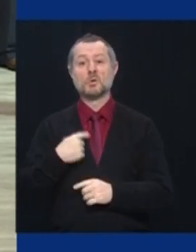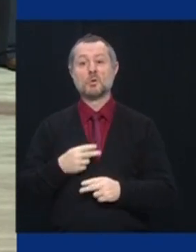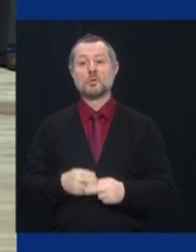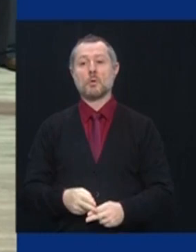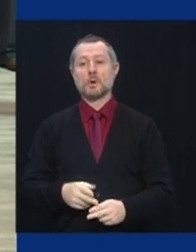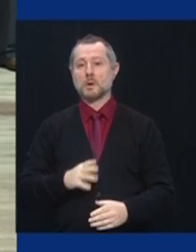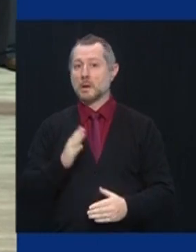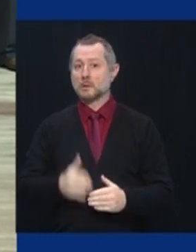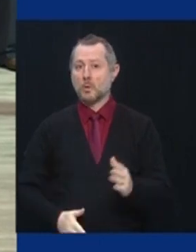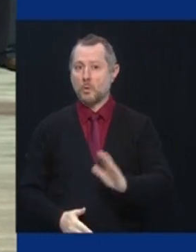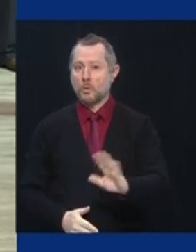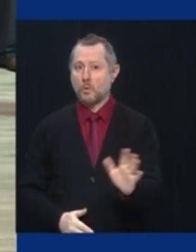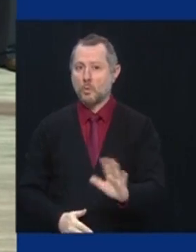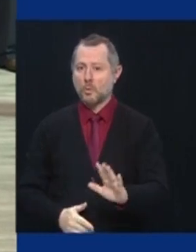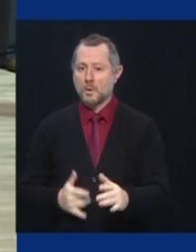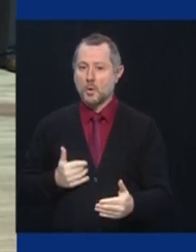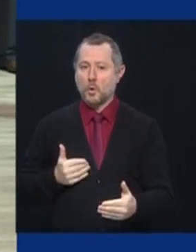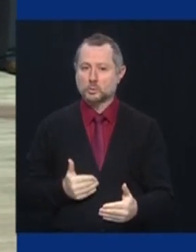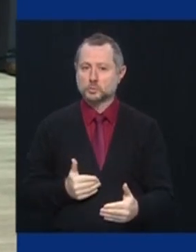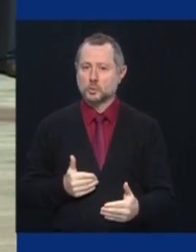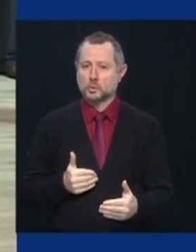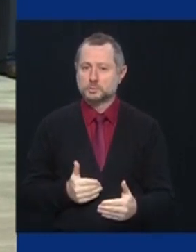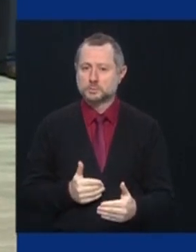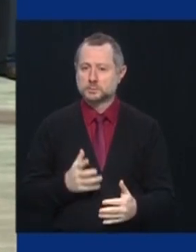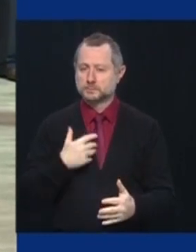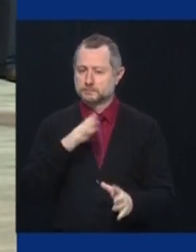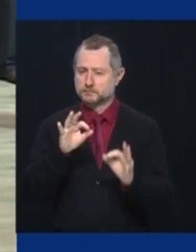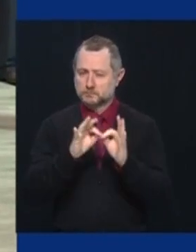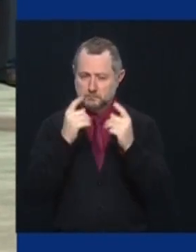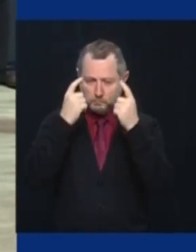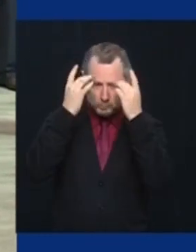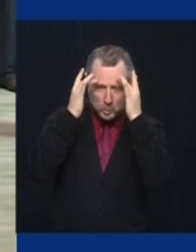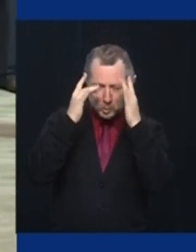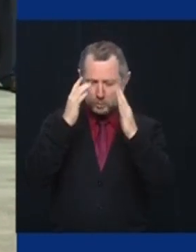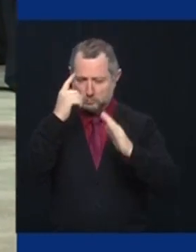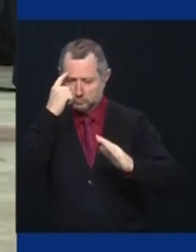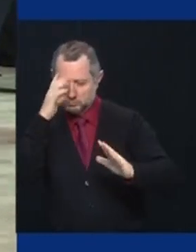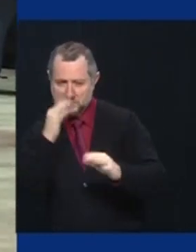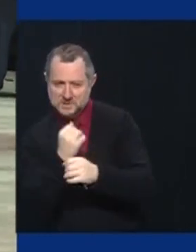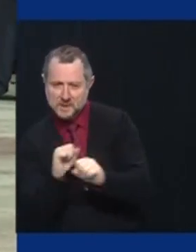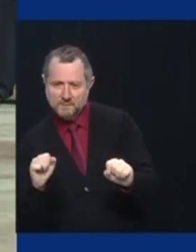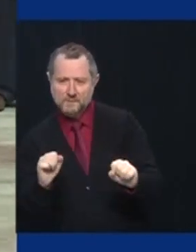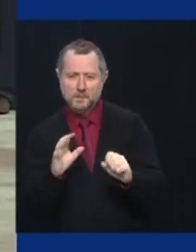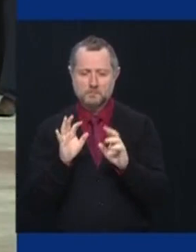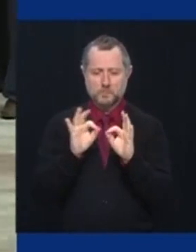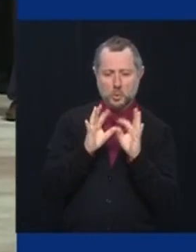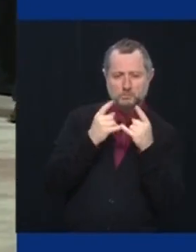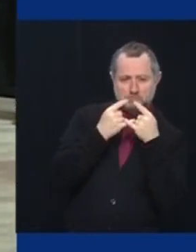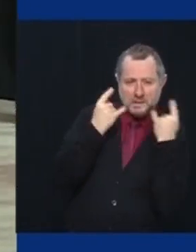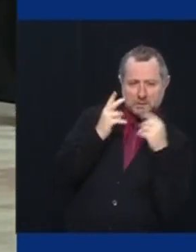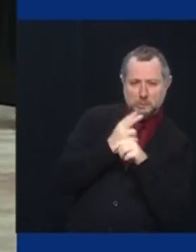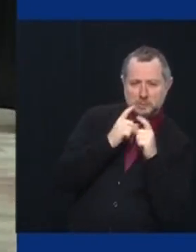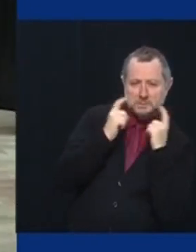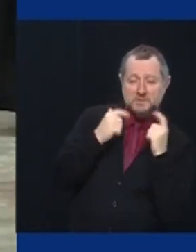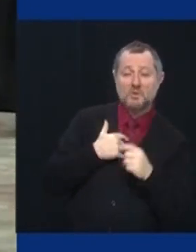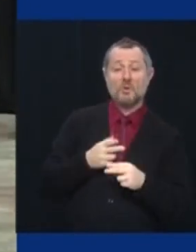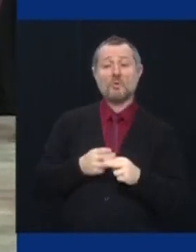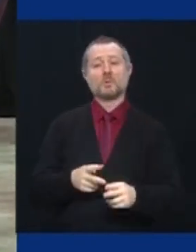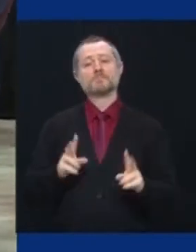ARE WE AT THE END? NO. THAT'S WHY WE HAVE TO STAY SMART, WE HAVE TO STAY SAFE,